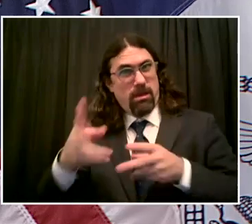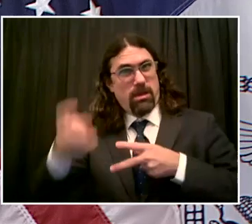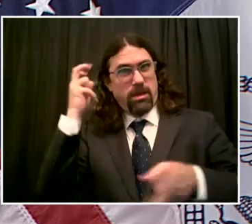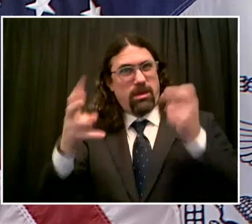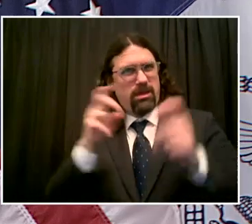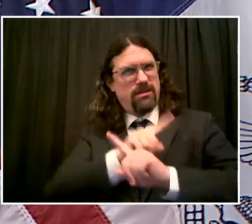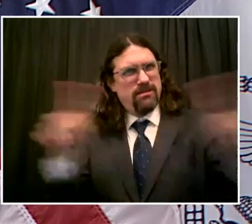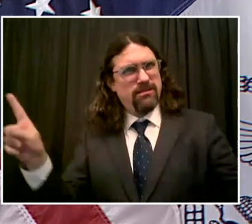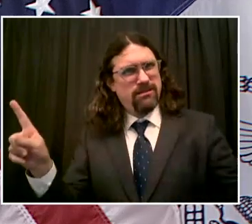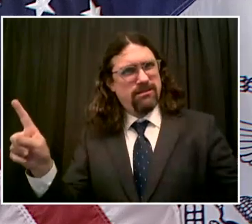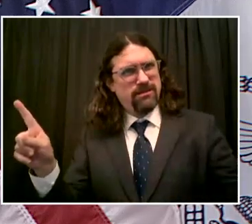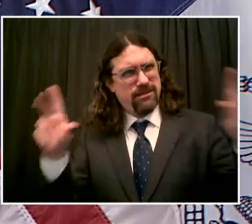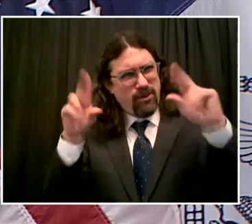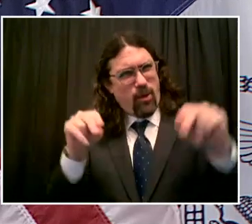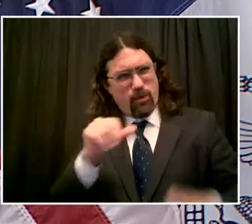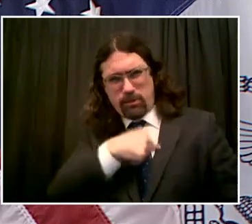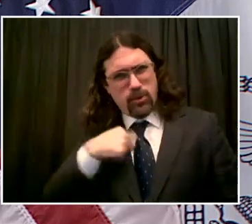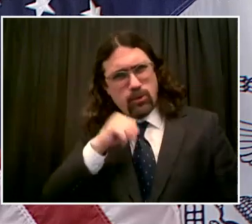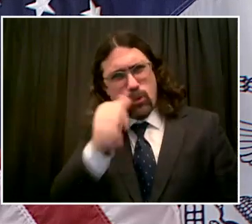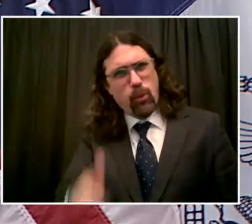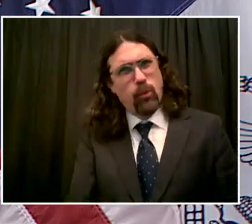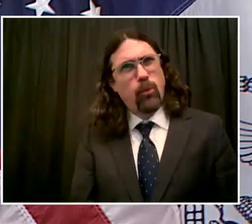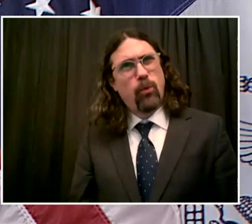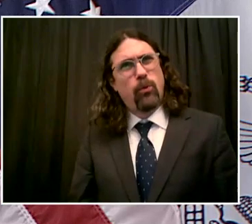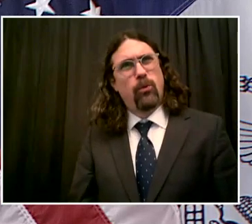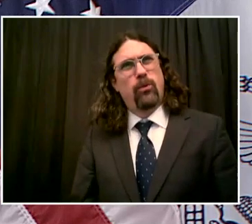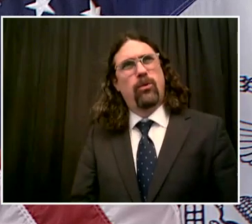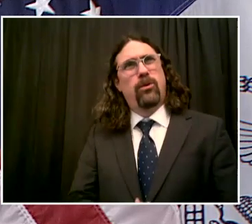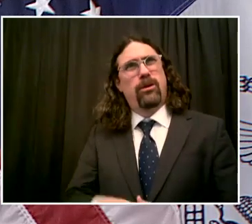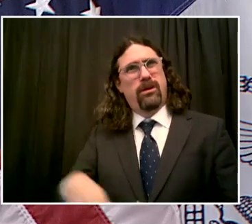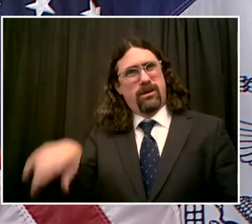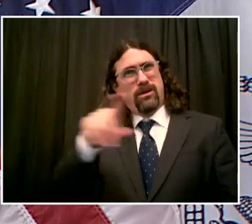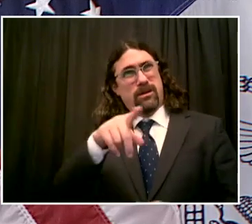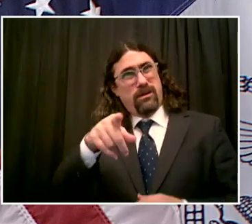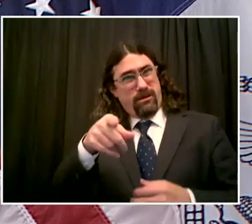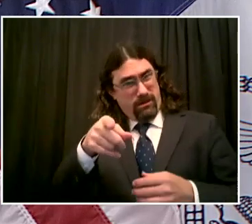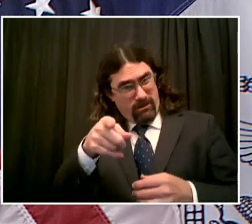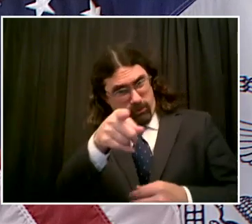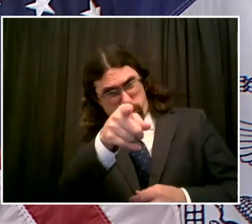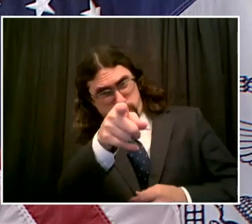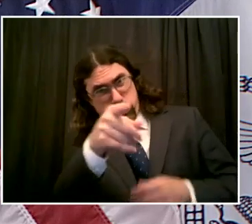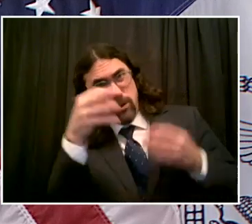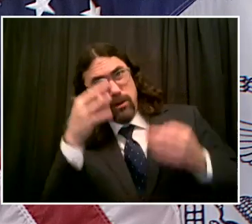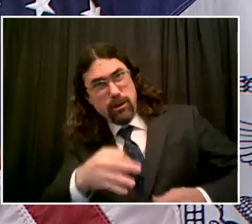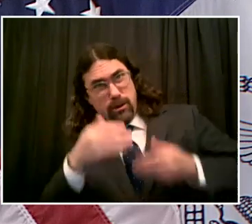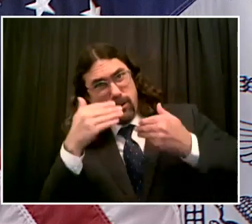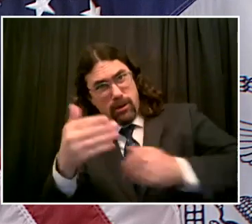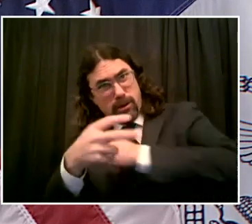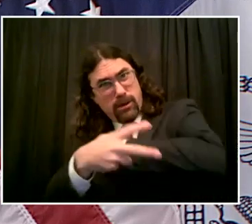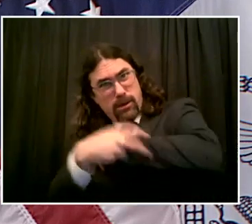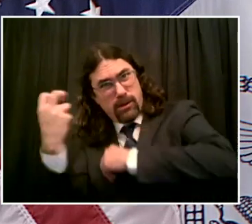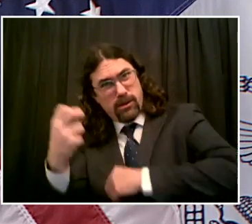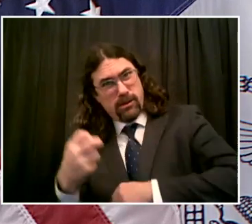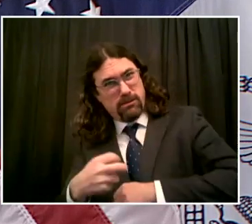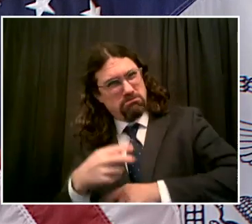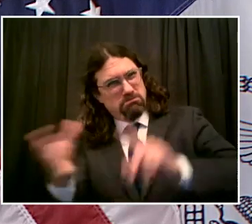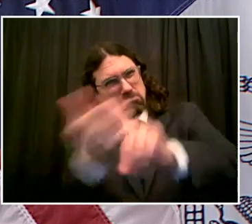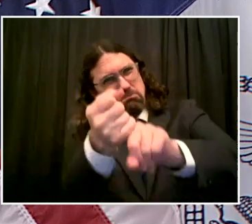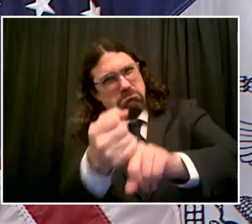ANYONE LOOTING IS A CRIMINAL. THEY ARE VIOLATING THE LAW AND